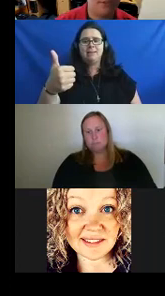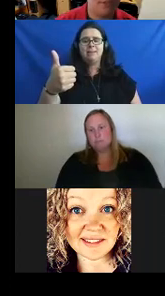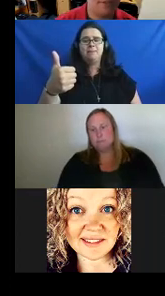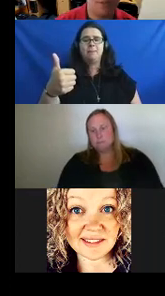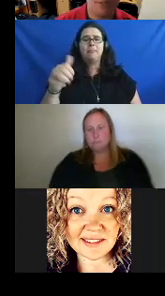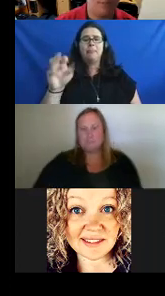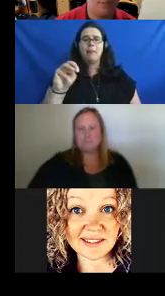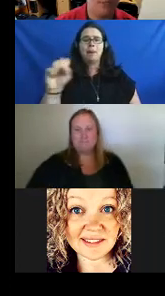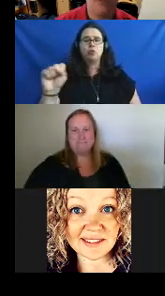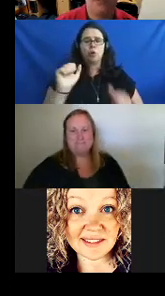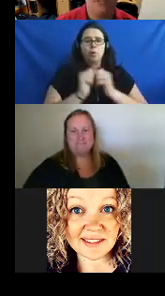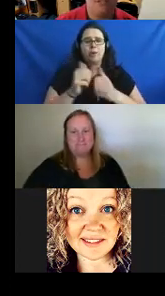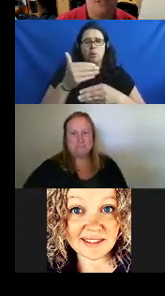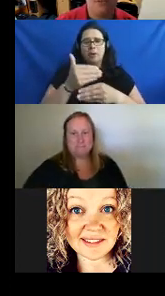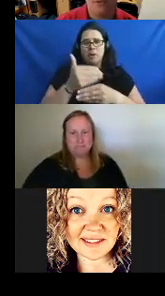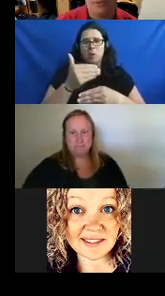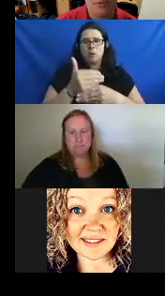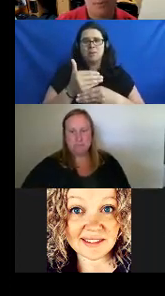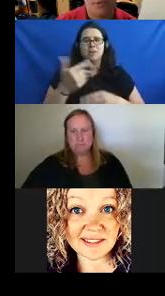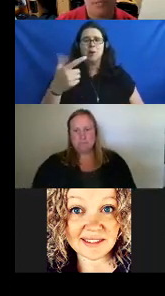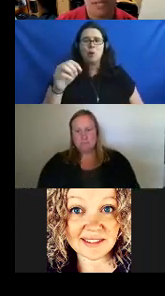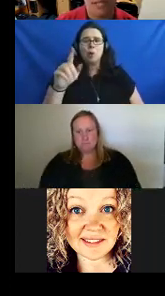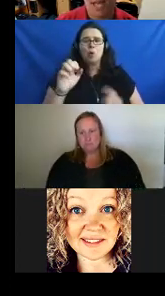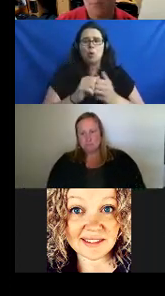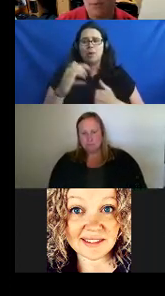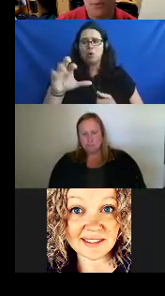MICROSOFT WITH WINDOWS, GOOGLE WITH CHROMEBOOKS, APPLE WITH